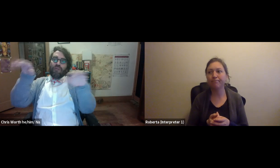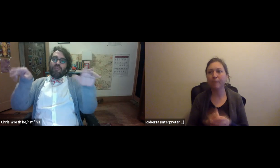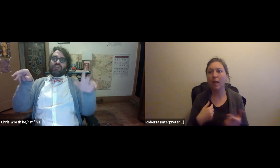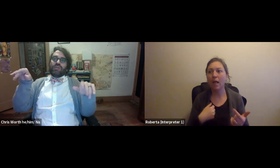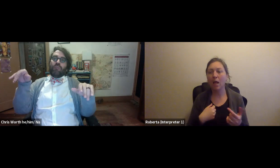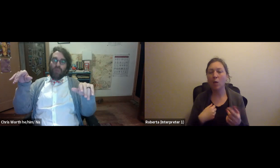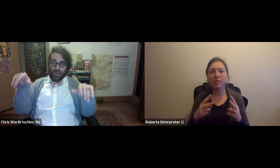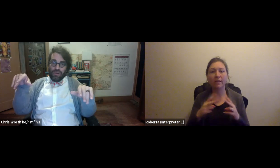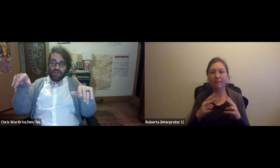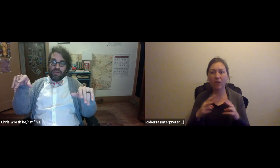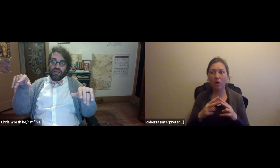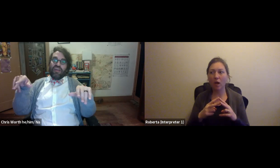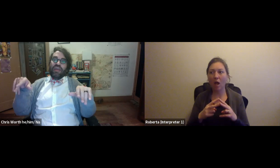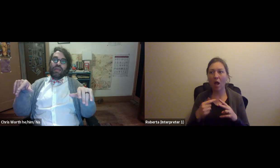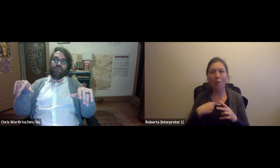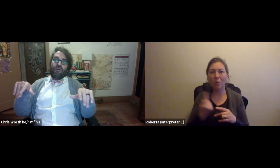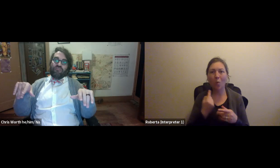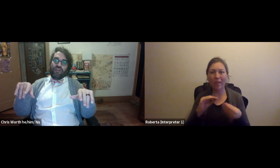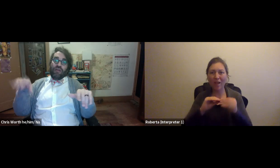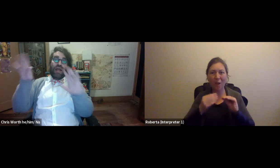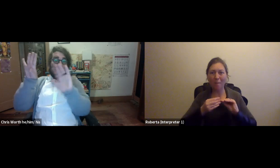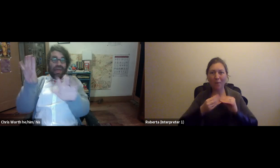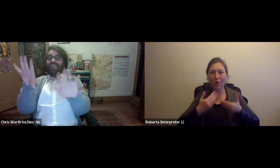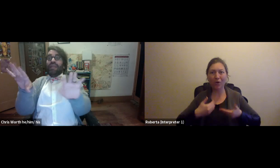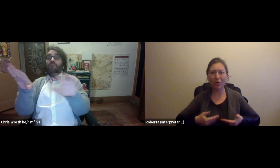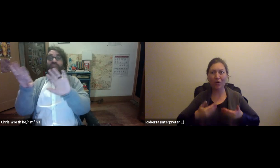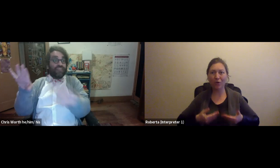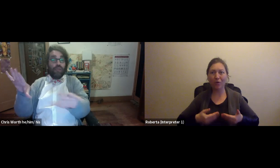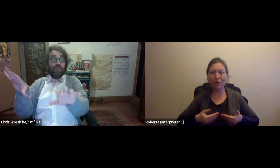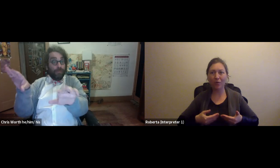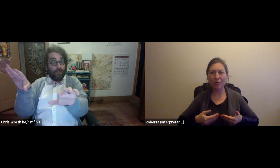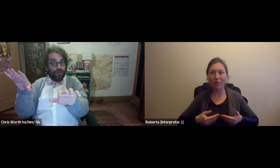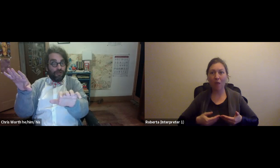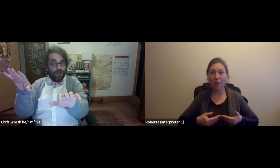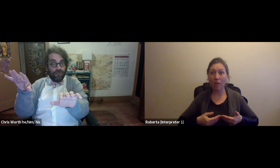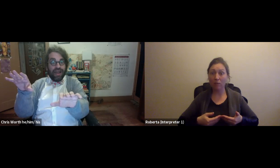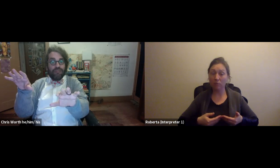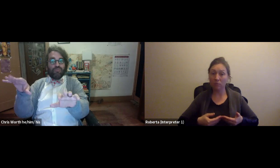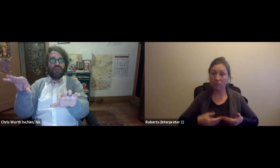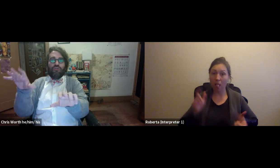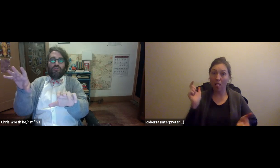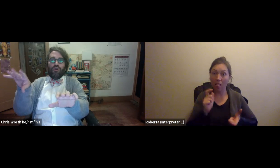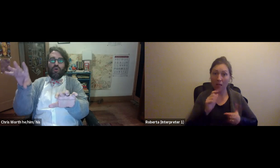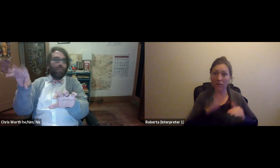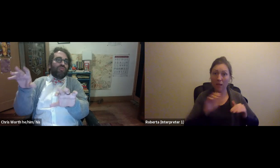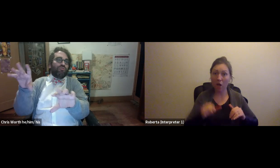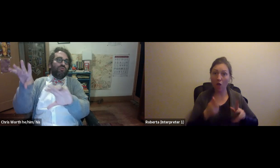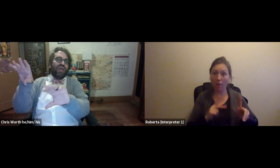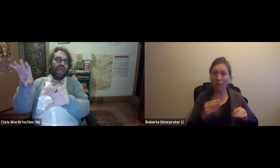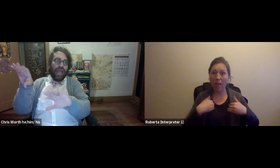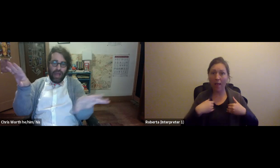much a number in foster care. Less a number than some people, I had a brother who went through hell